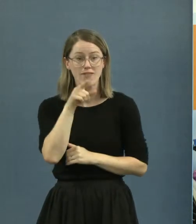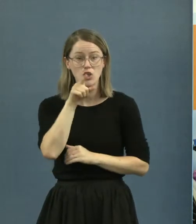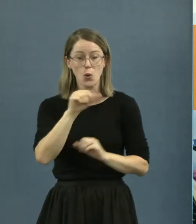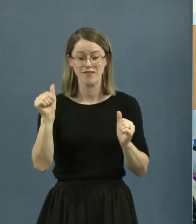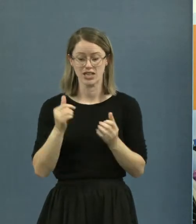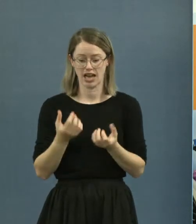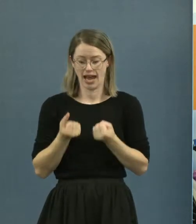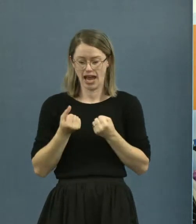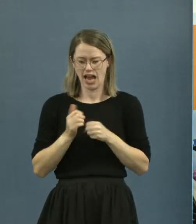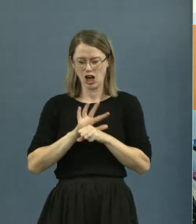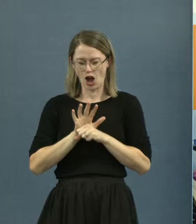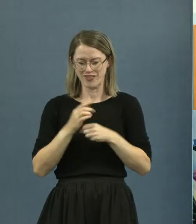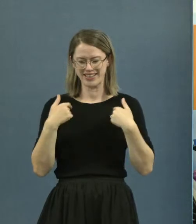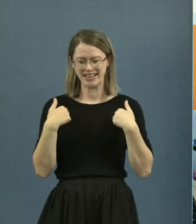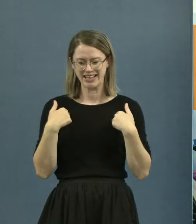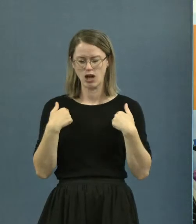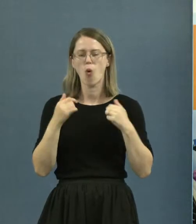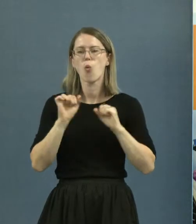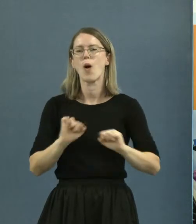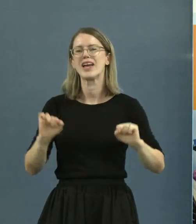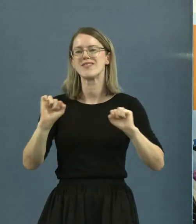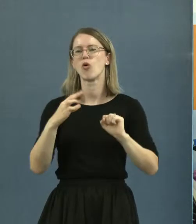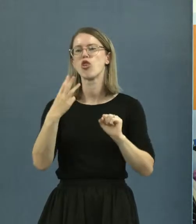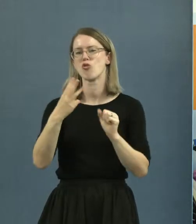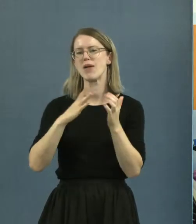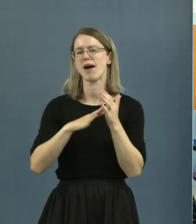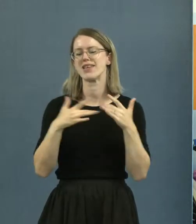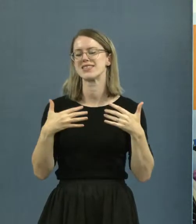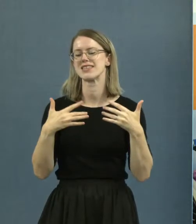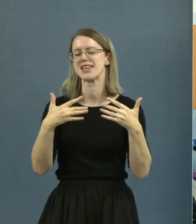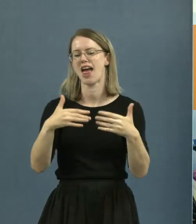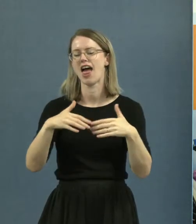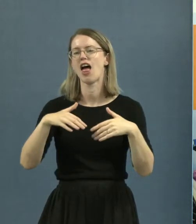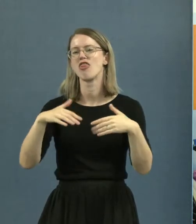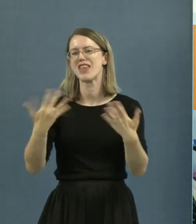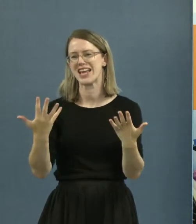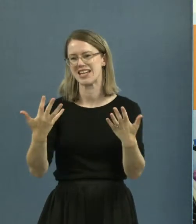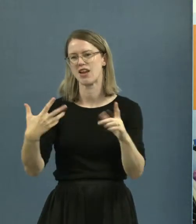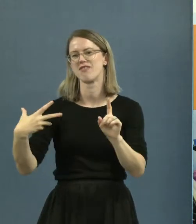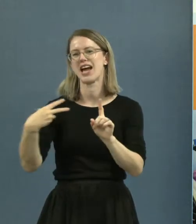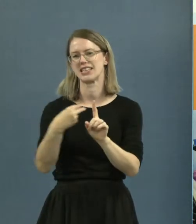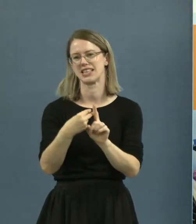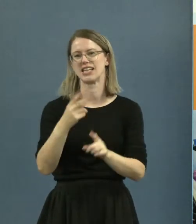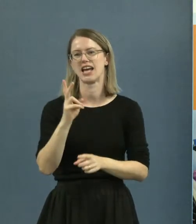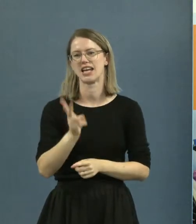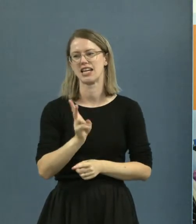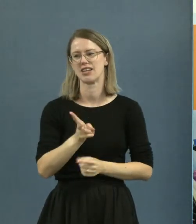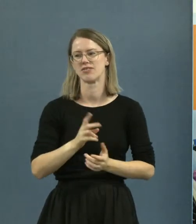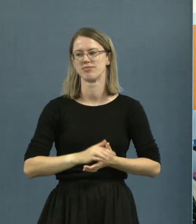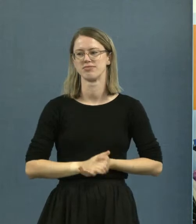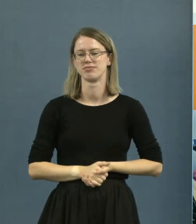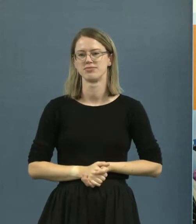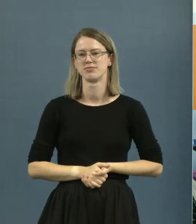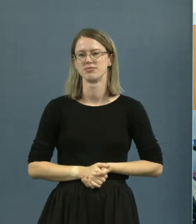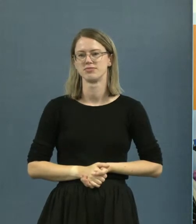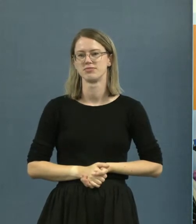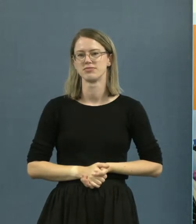if you've had COVID-19, you should wait three months before